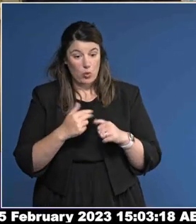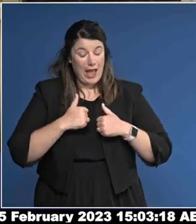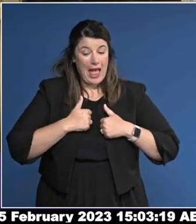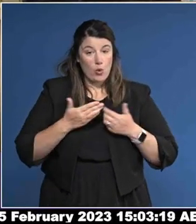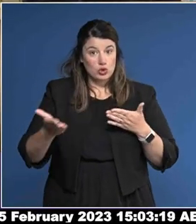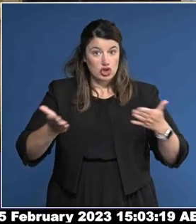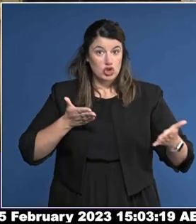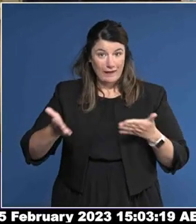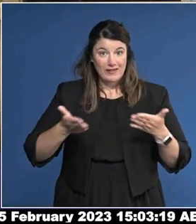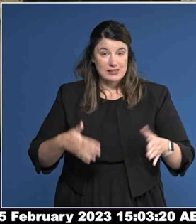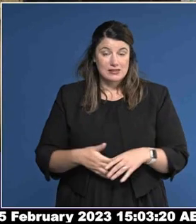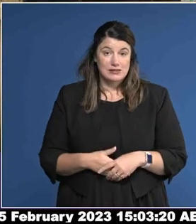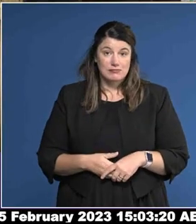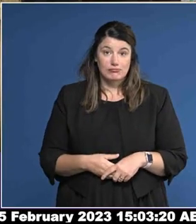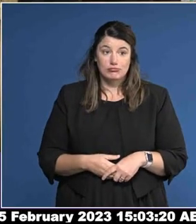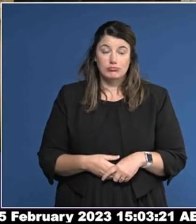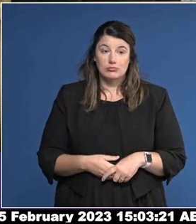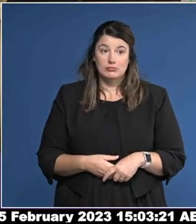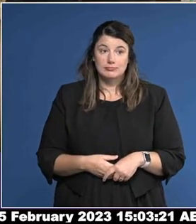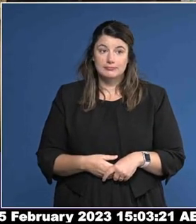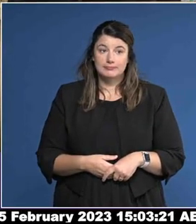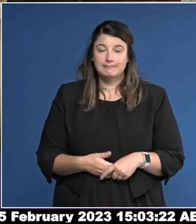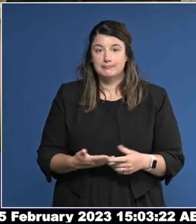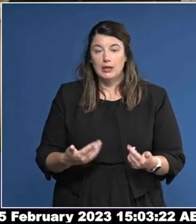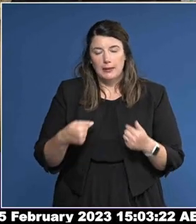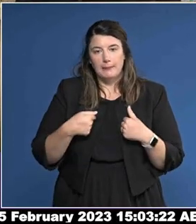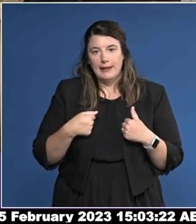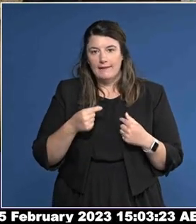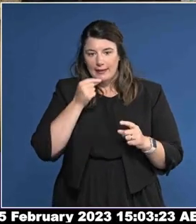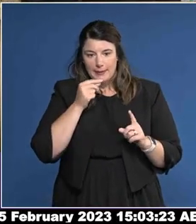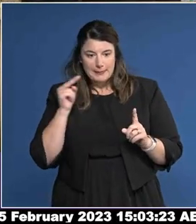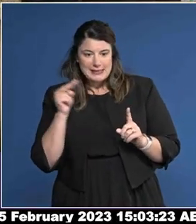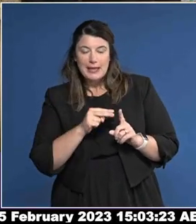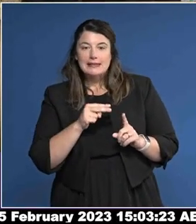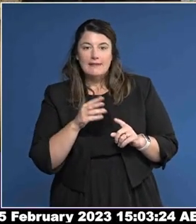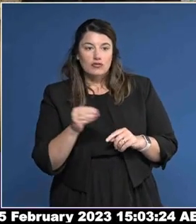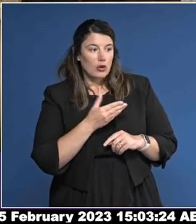We - I - I have a slightly different perspective perhaps to my colleague around